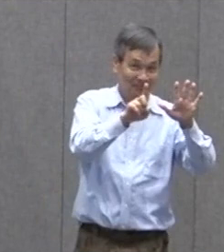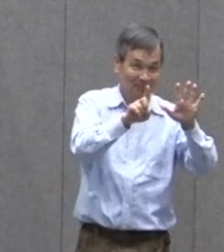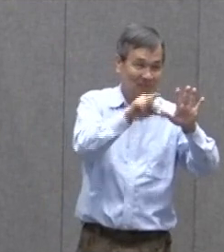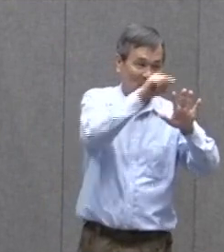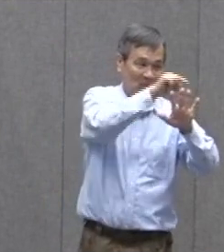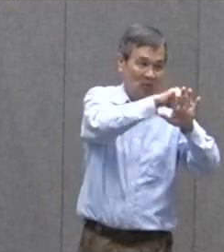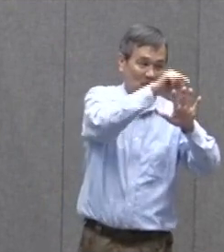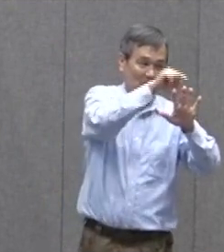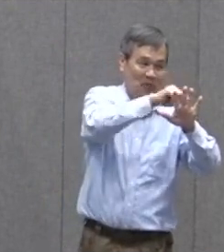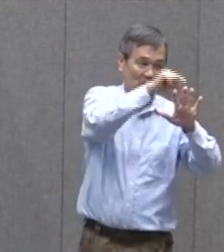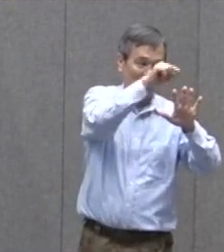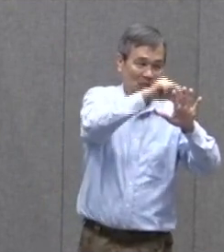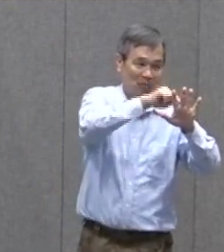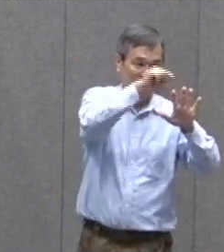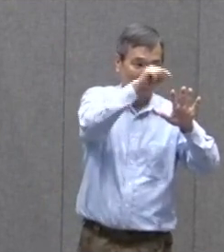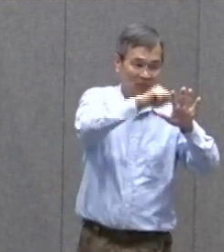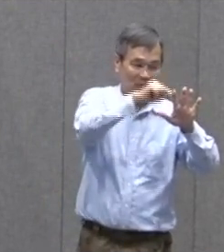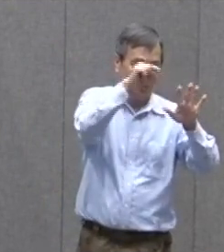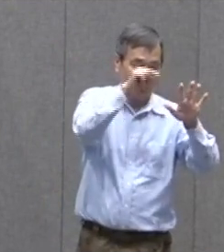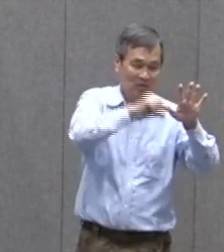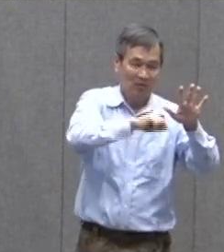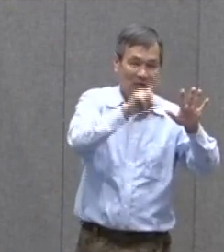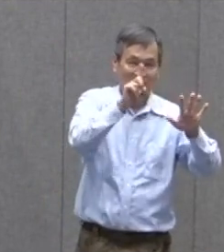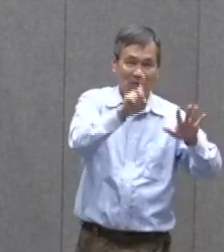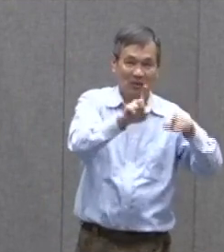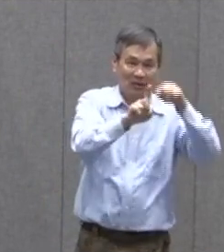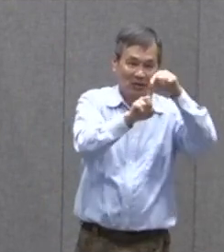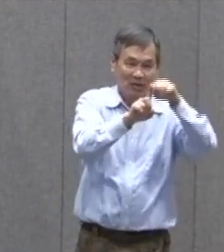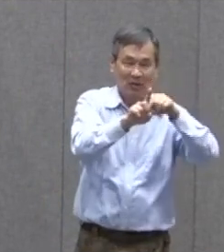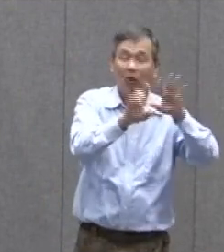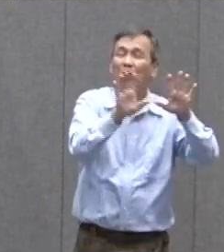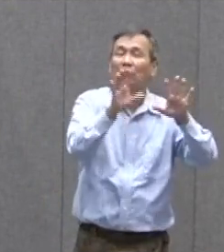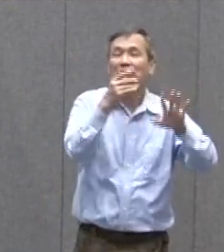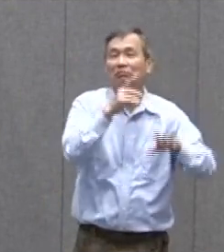One, two, three, four, diagonal cross for the five, and six.